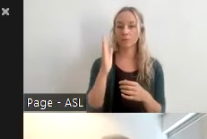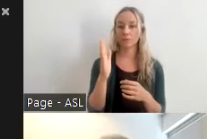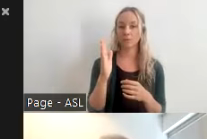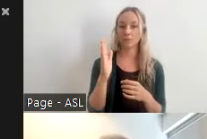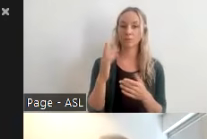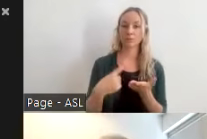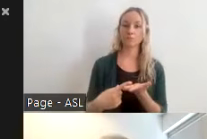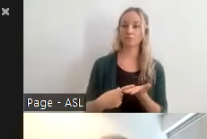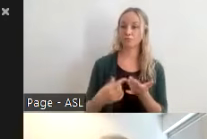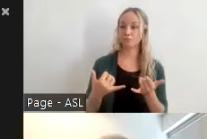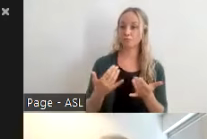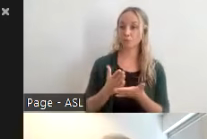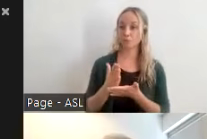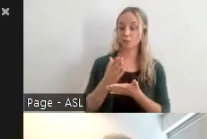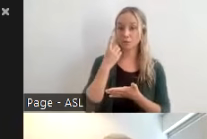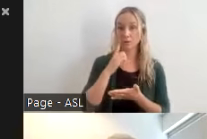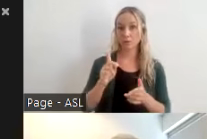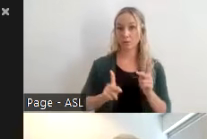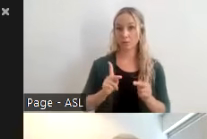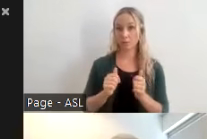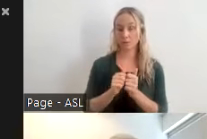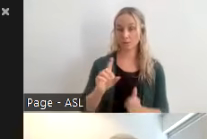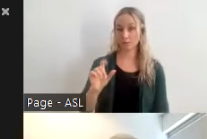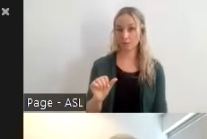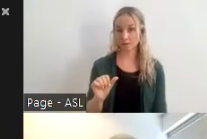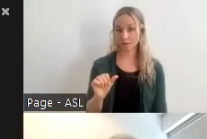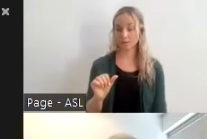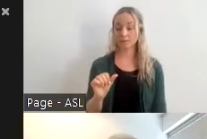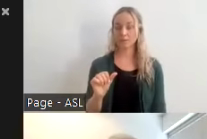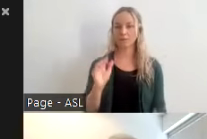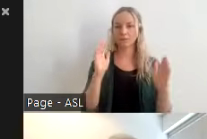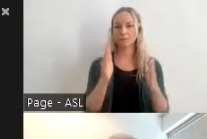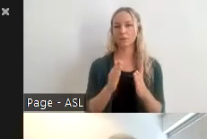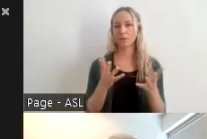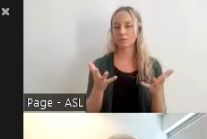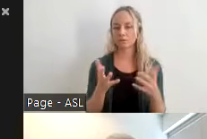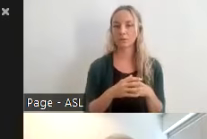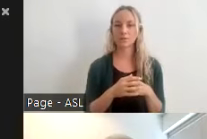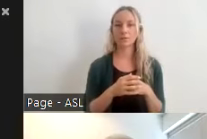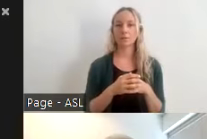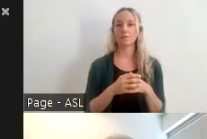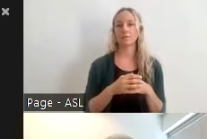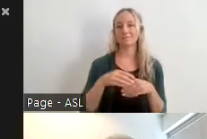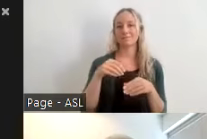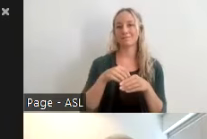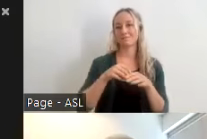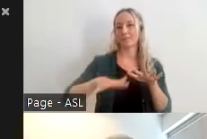public accommodation, what those places' obligations under the state human rights law to ensure that people with